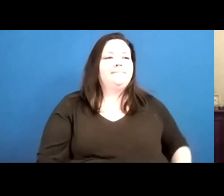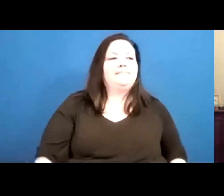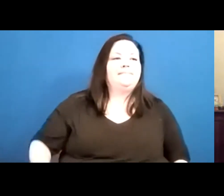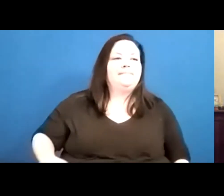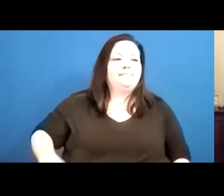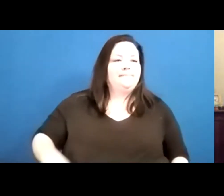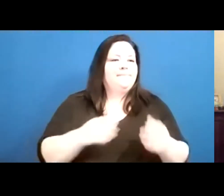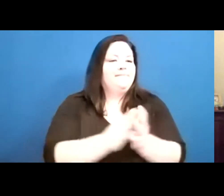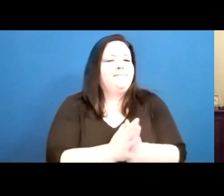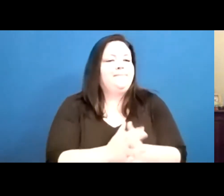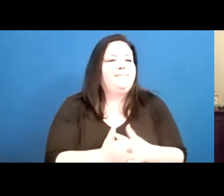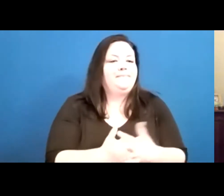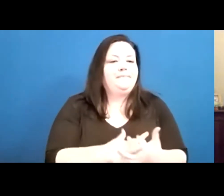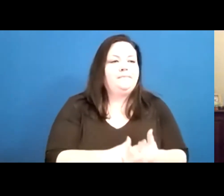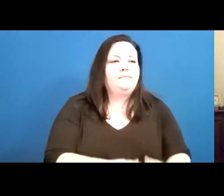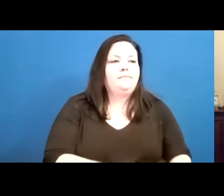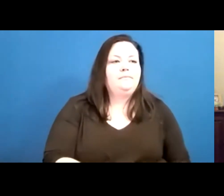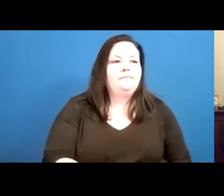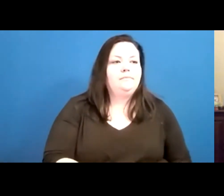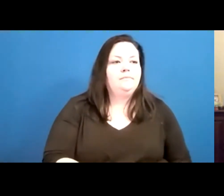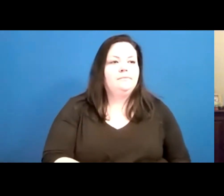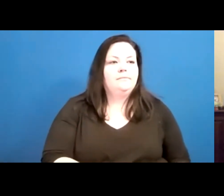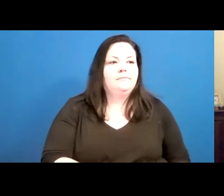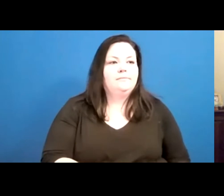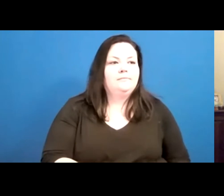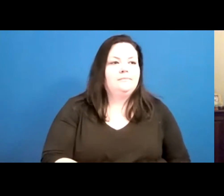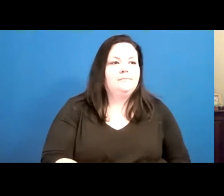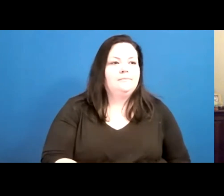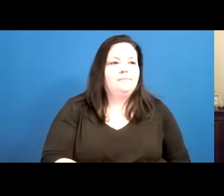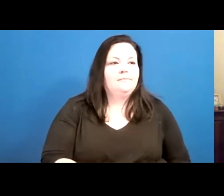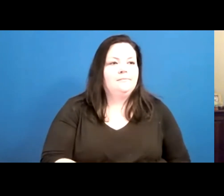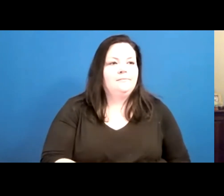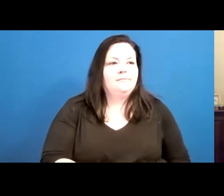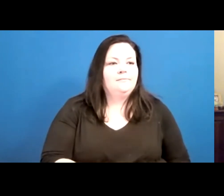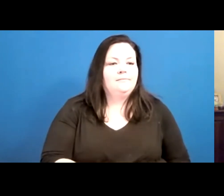And then you always have that, like, wonderful